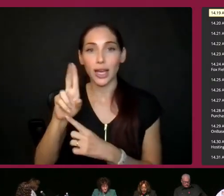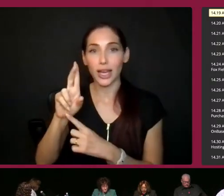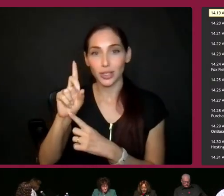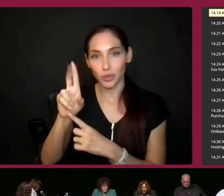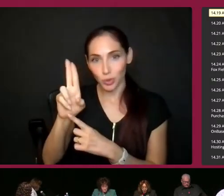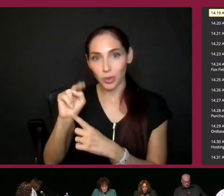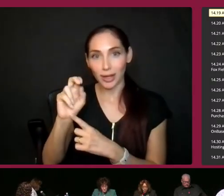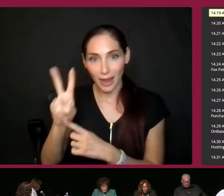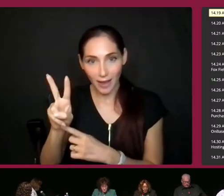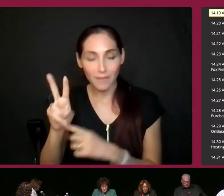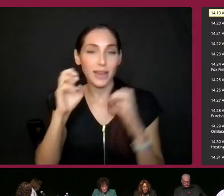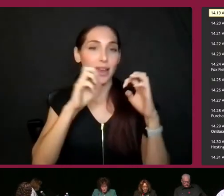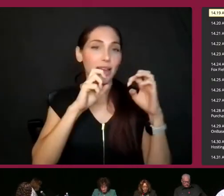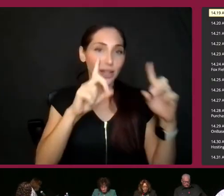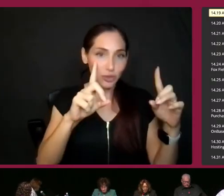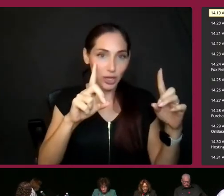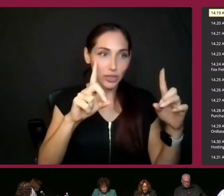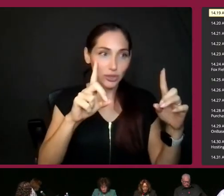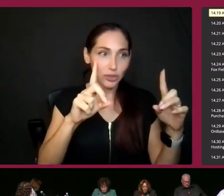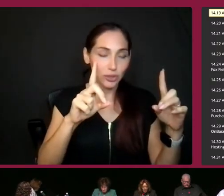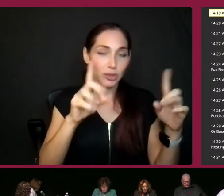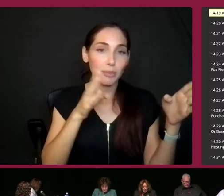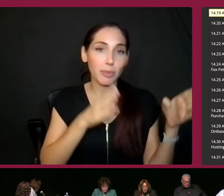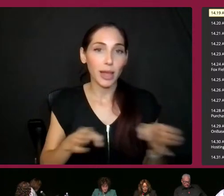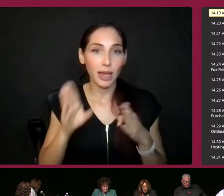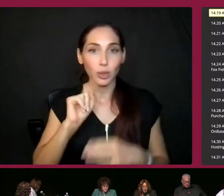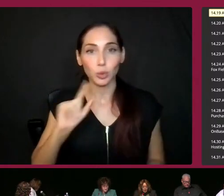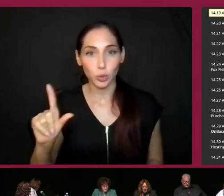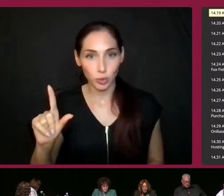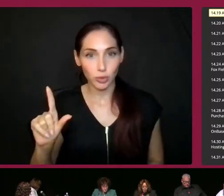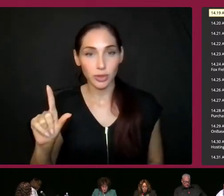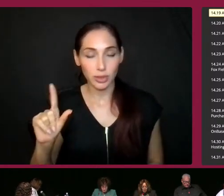educational plan-, planning tools subscription.